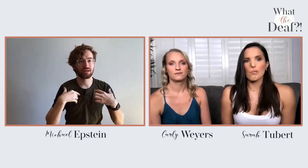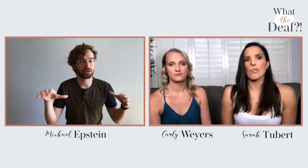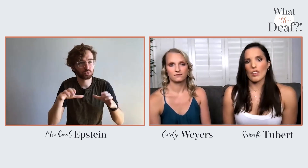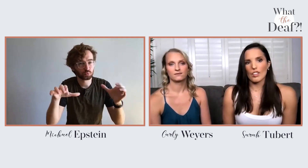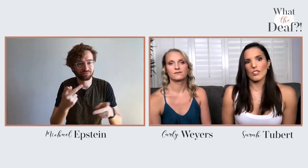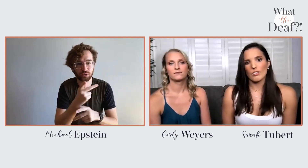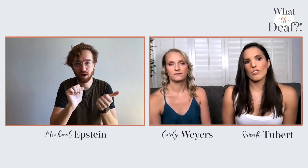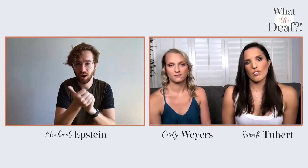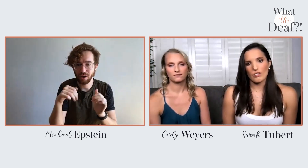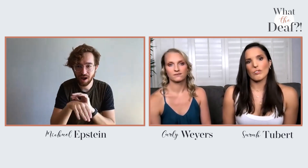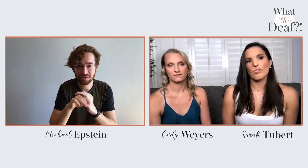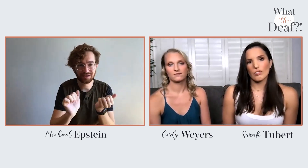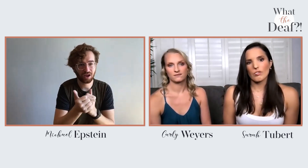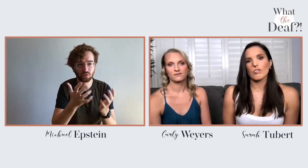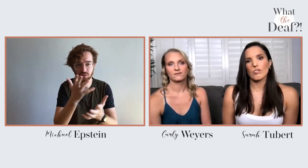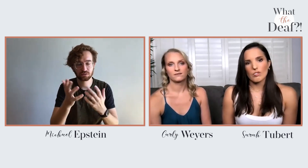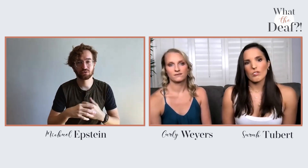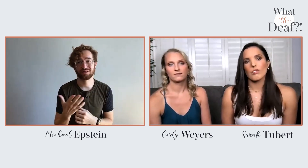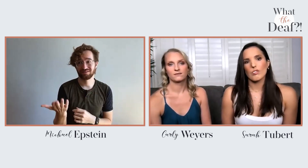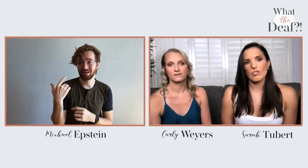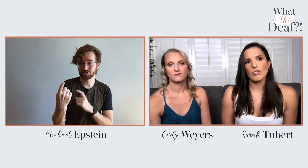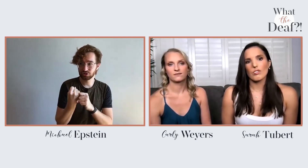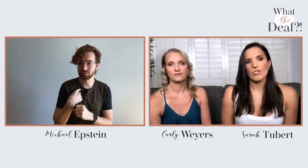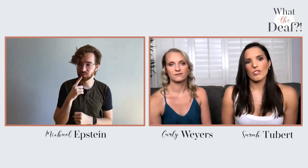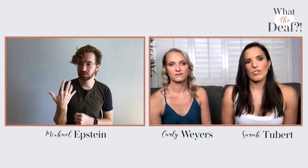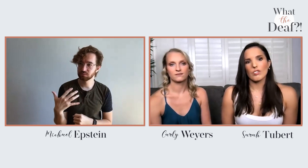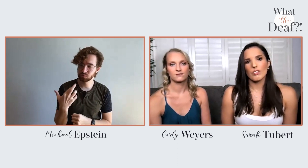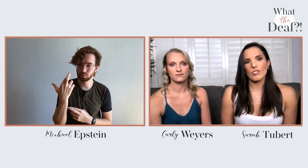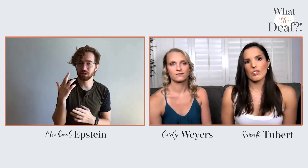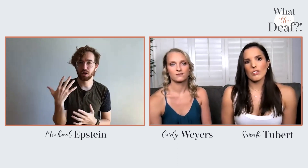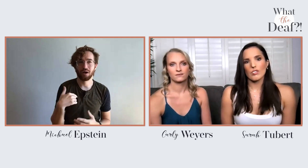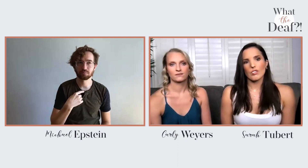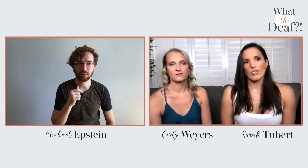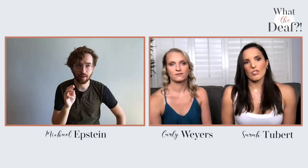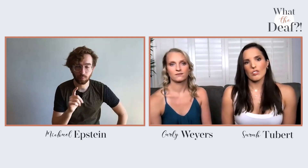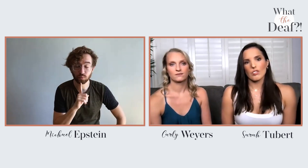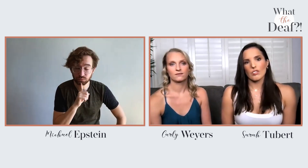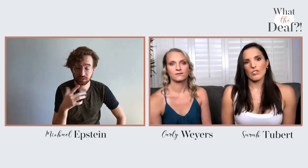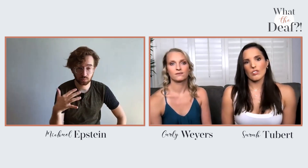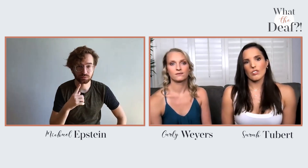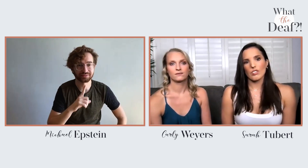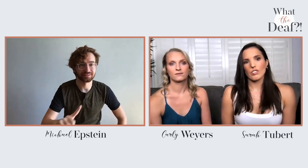my approach to everything. I had to figure out how I was going to communicate with people. And I realized at that point,